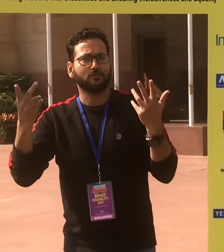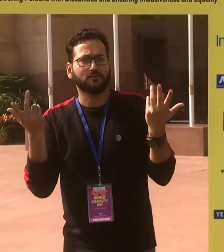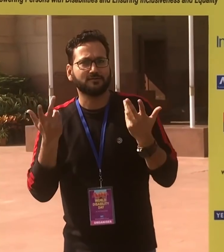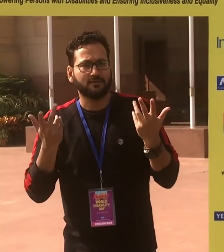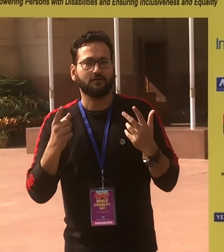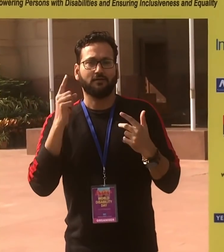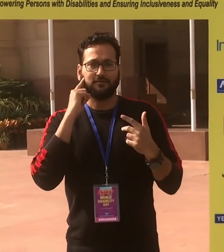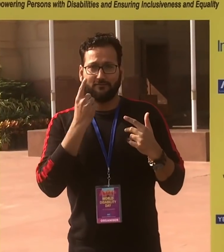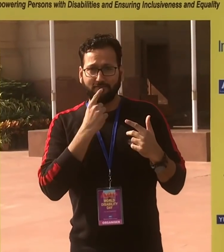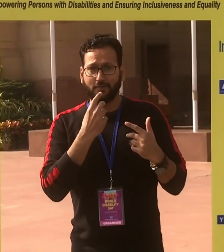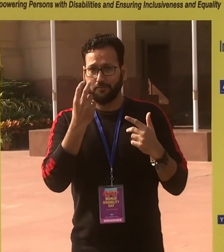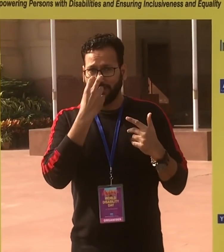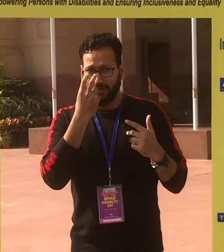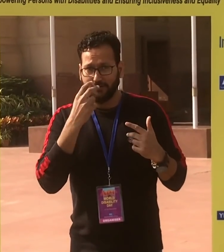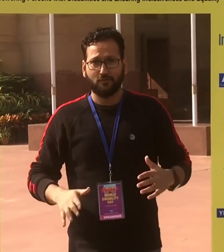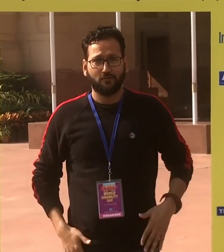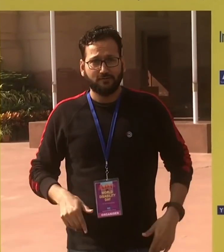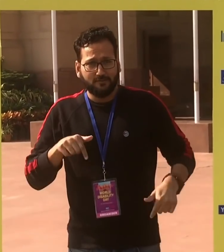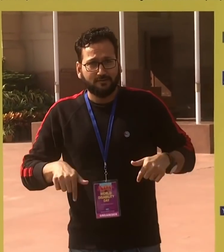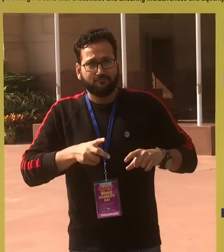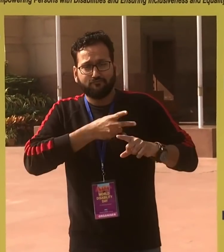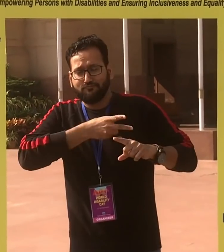People with different kinds of disabilities such as deafness, blind, physically-handicapped etc.